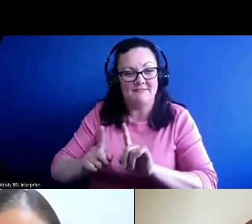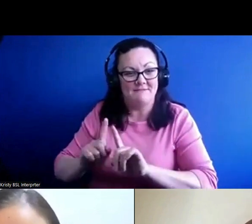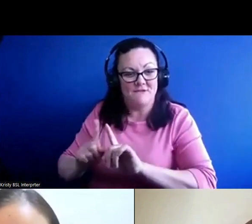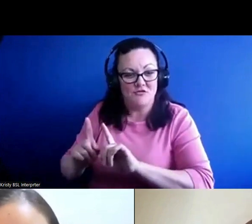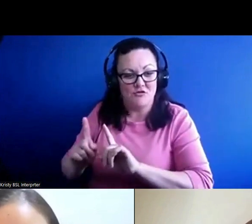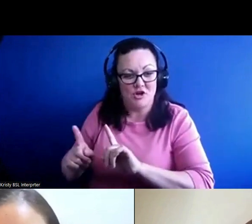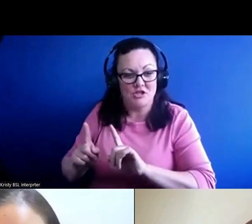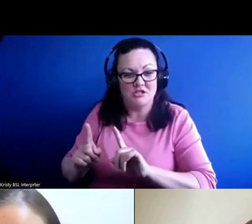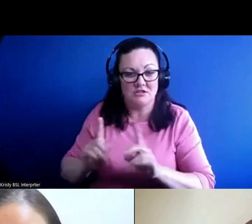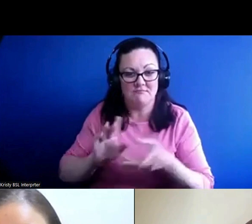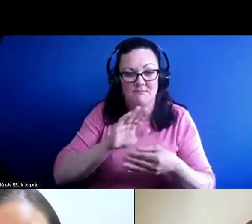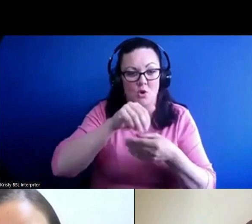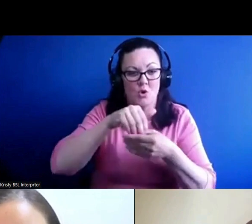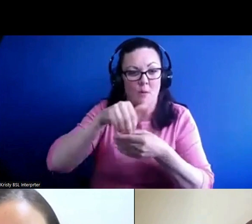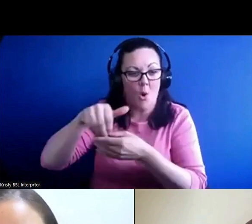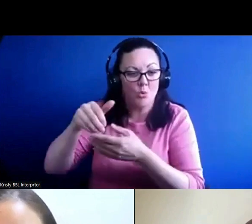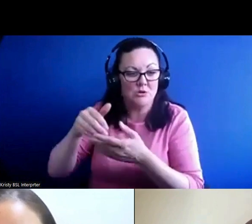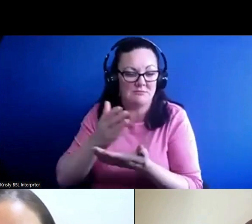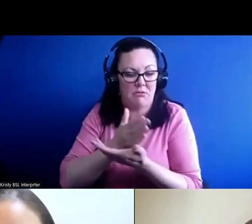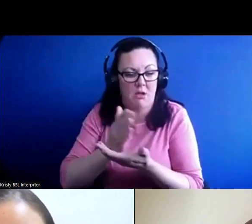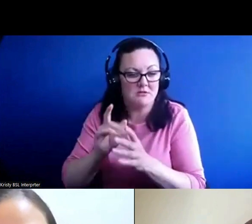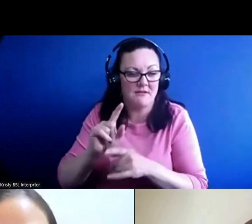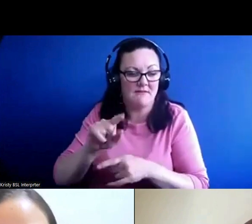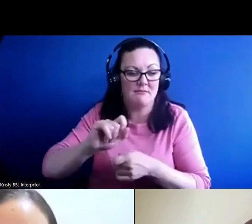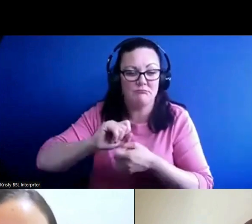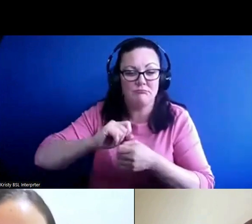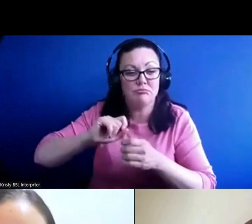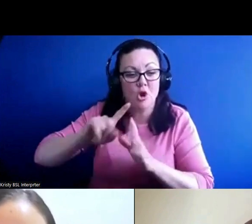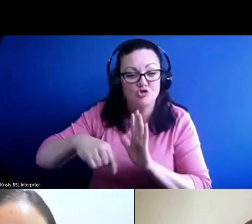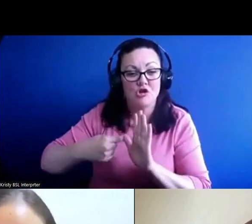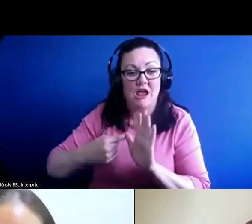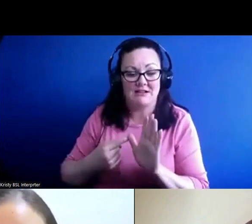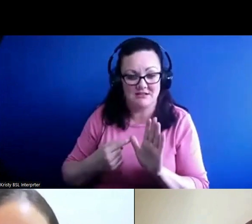components of the project. So they also need funds for